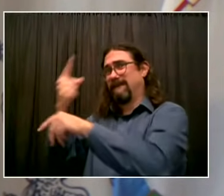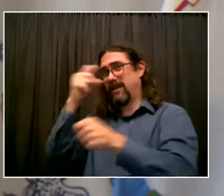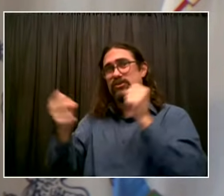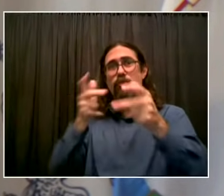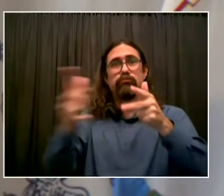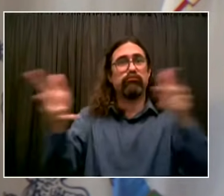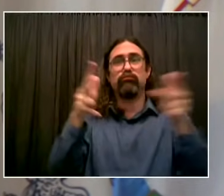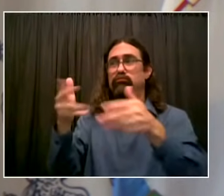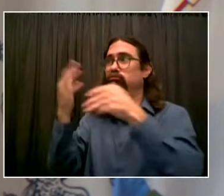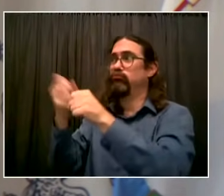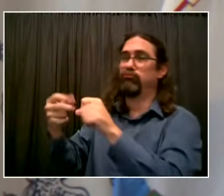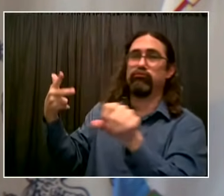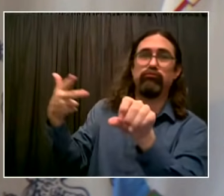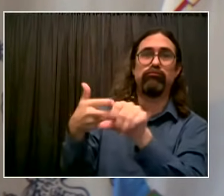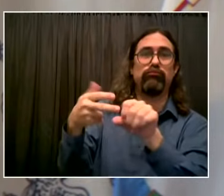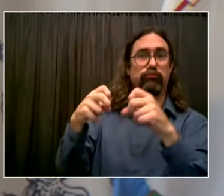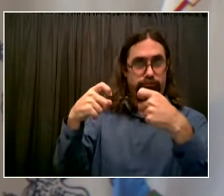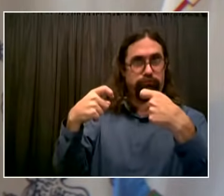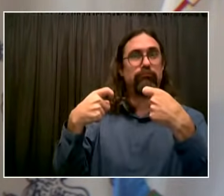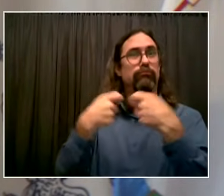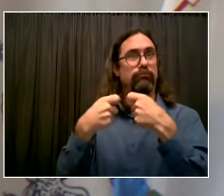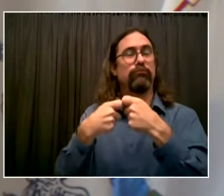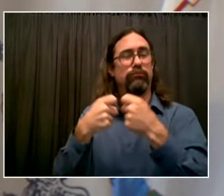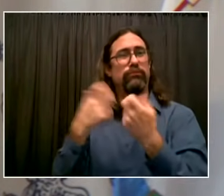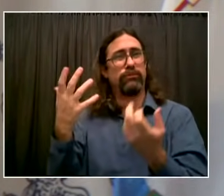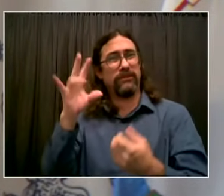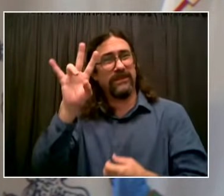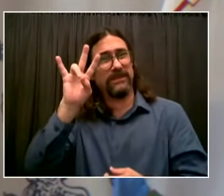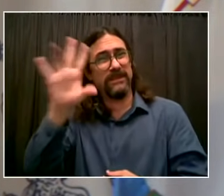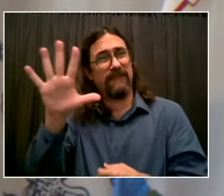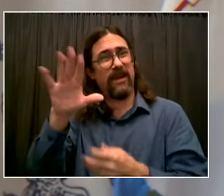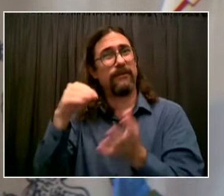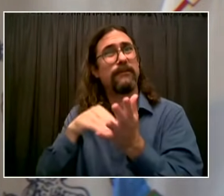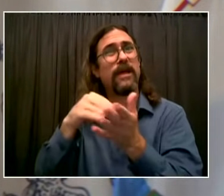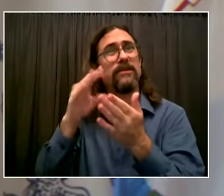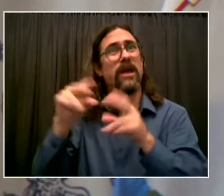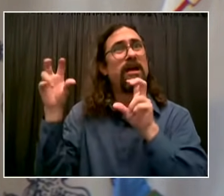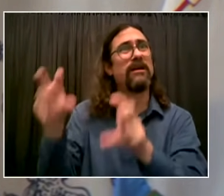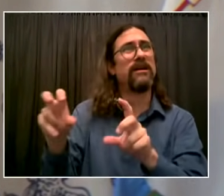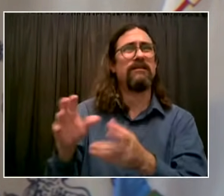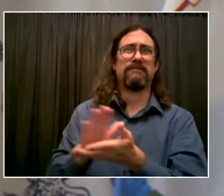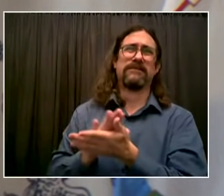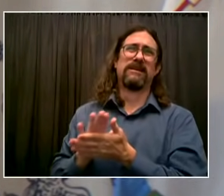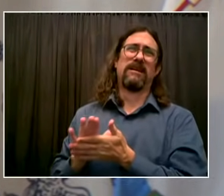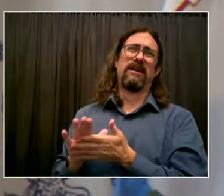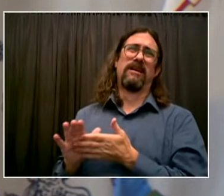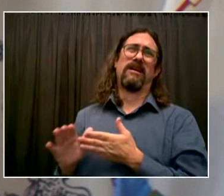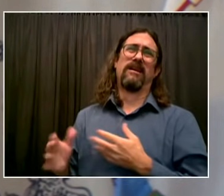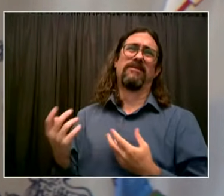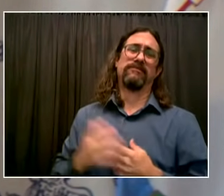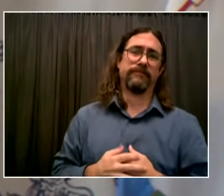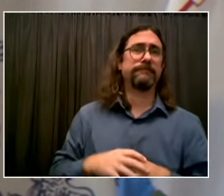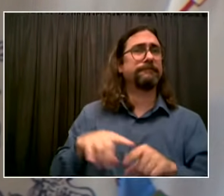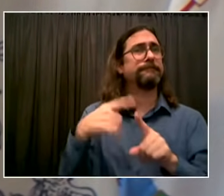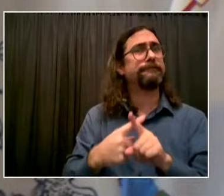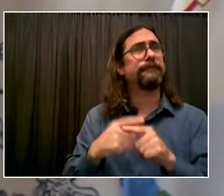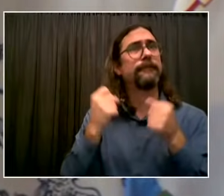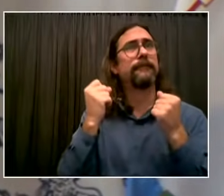AYERSA GO I REMEMBER UPS COMPANY LIKE UPS WHO REALLY WANTED TO BETWEEN OFF